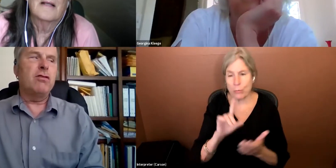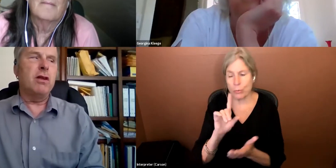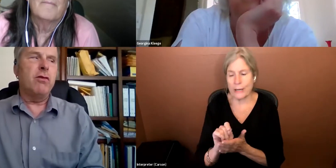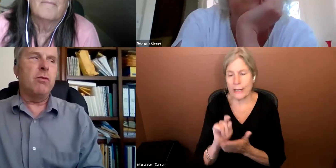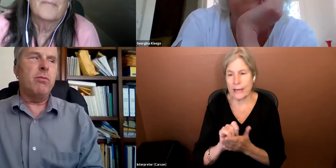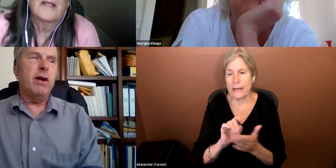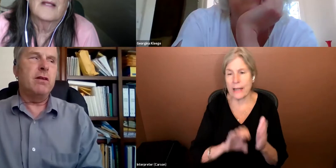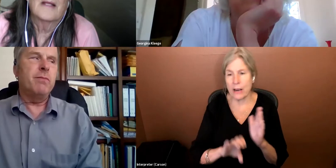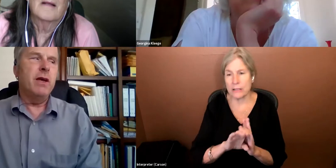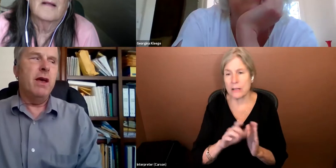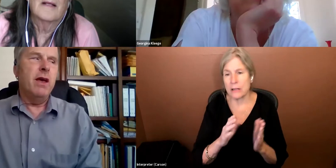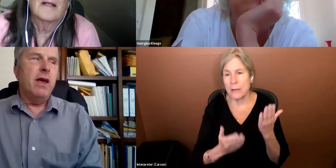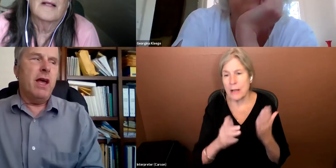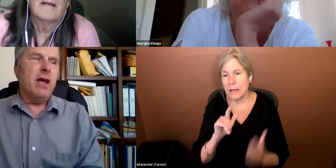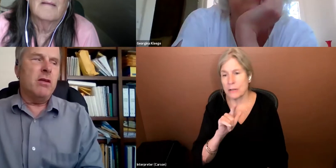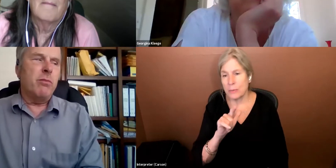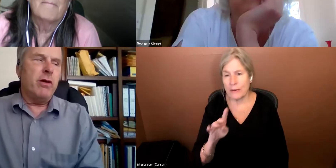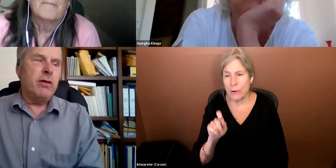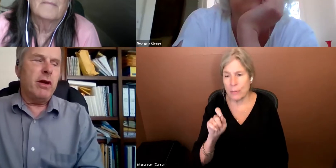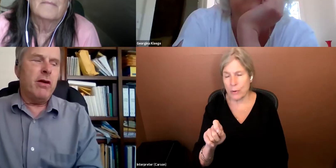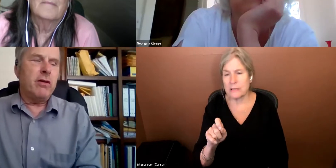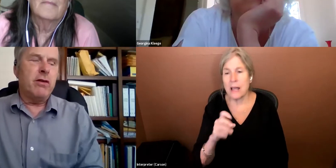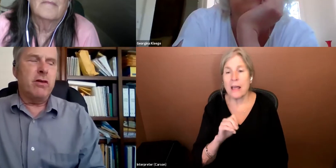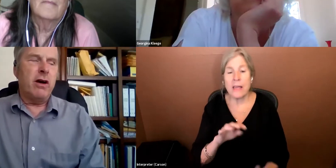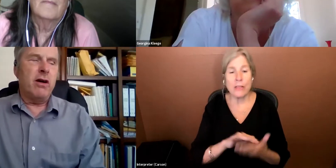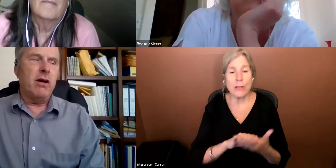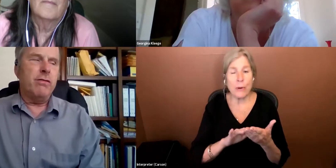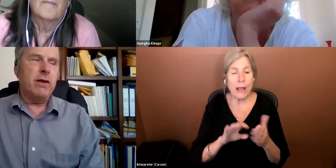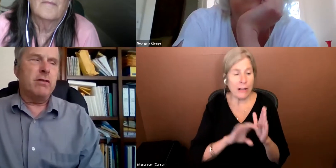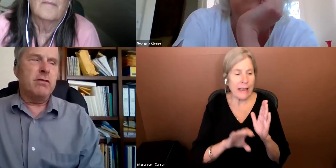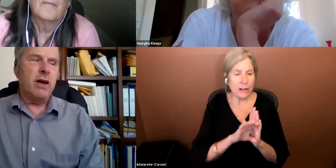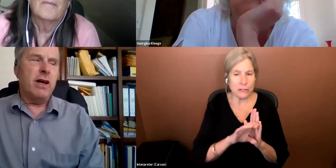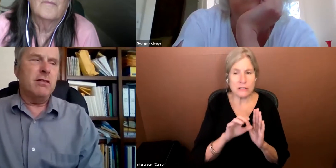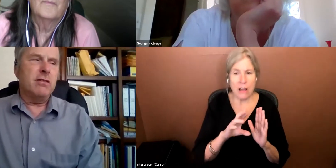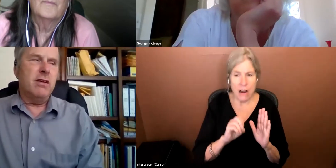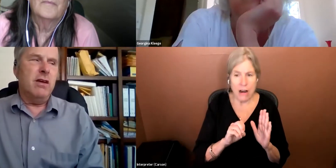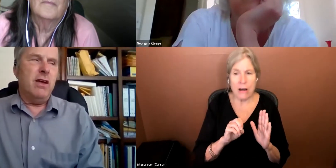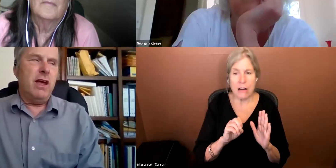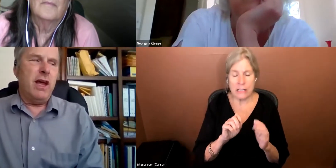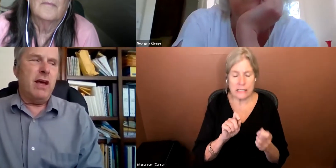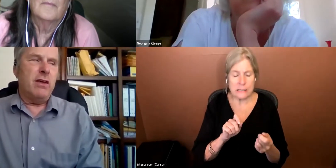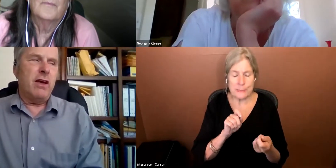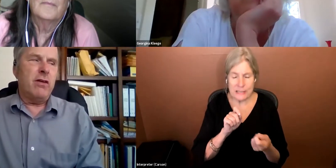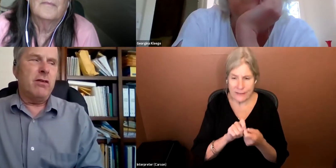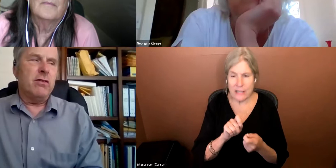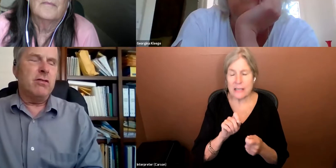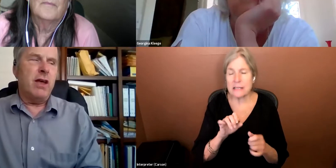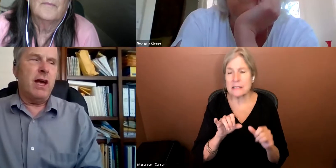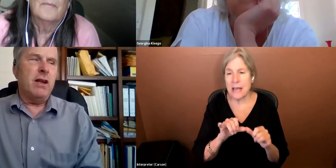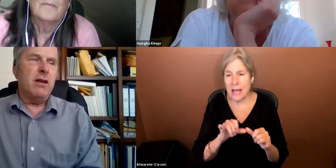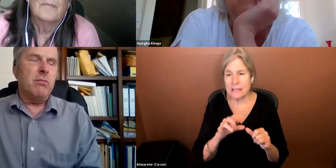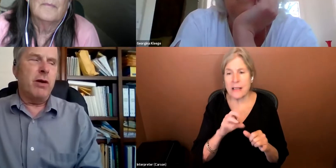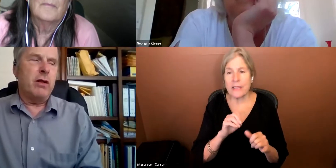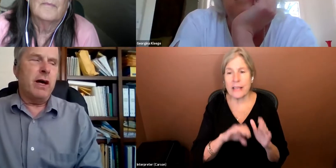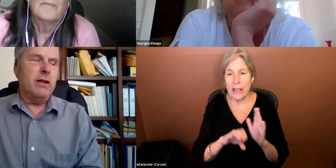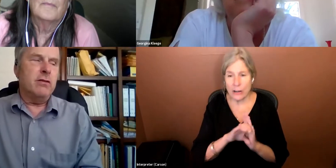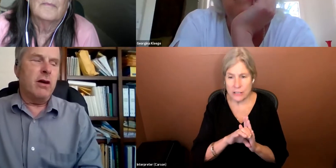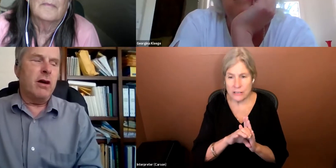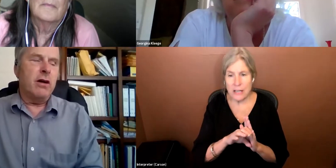24 point and the Braille characters are a fixed size and the characters and Braille lines are